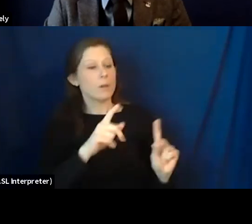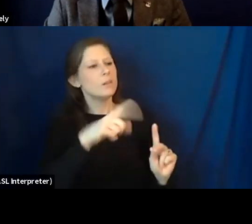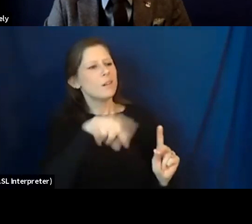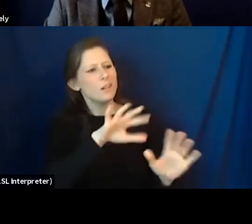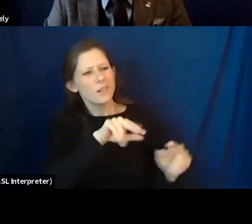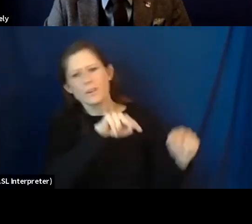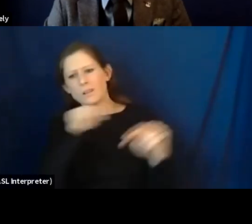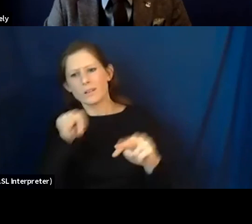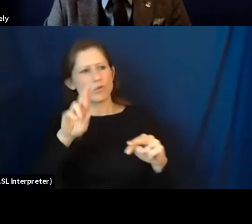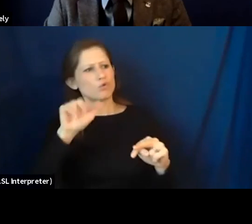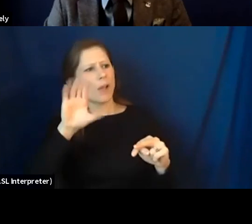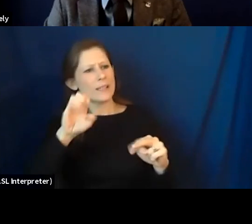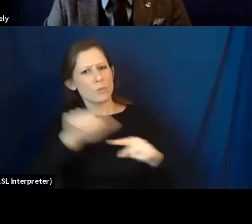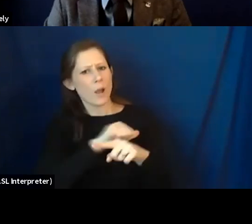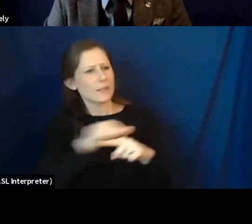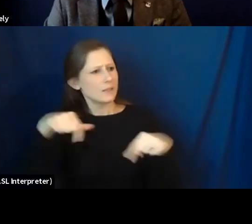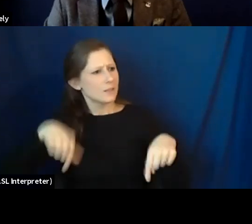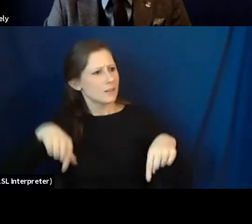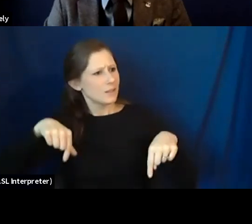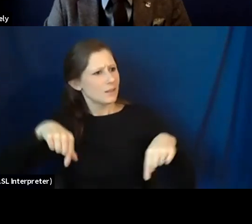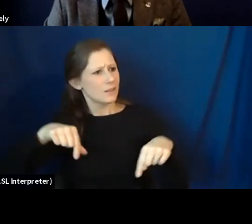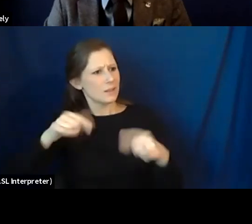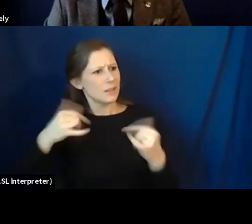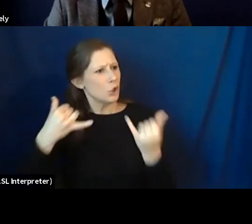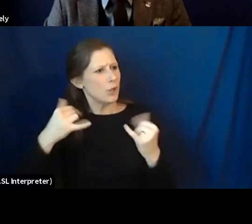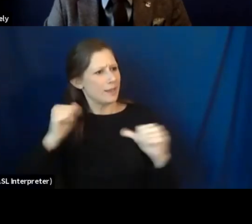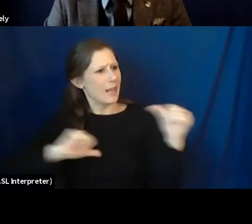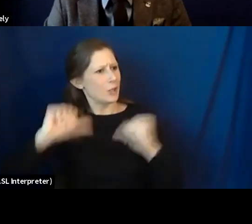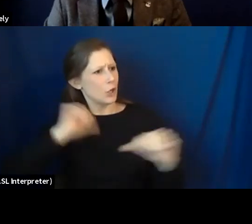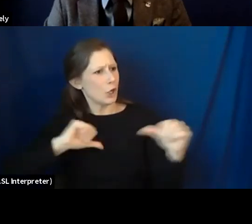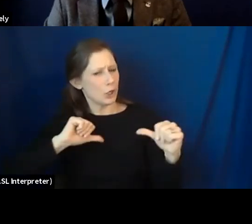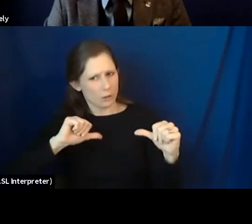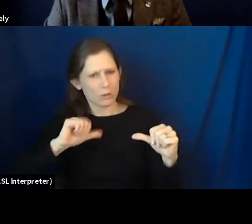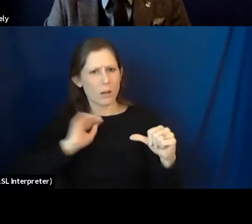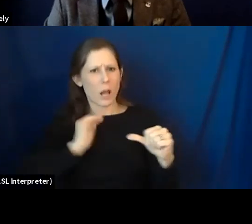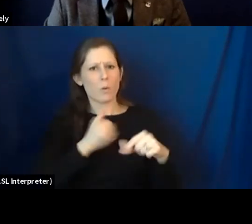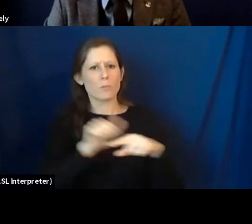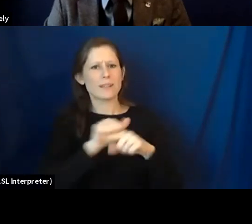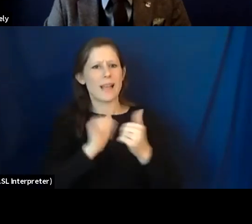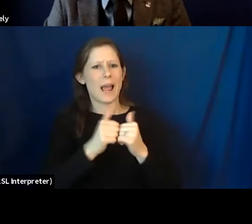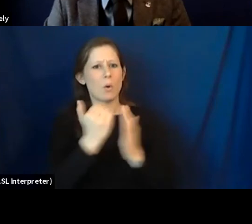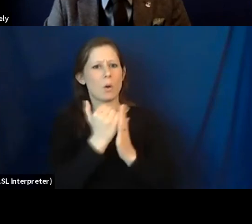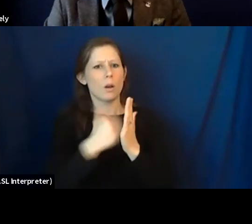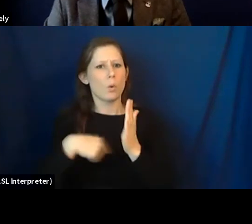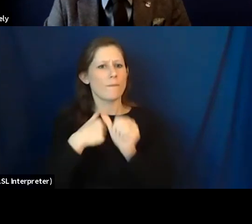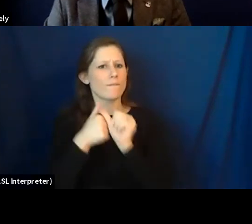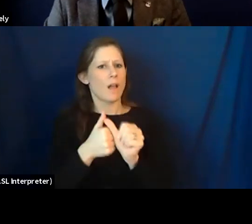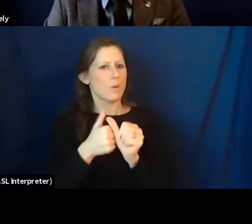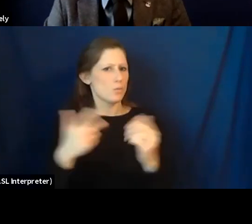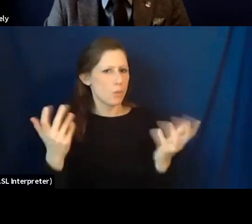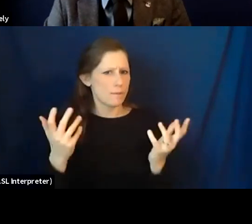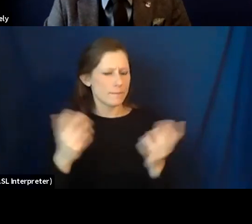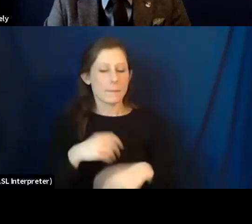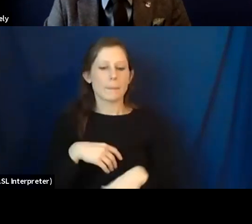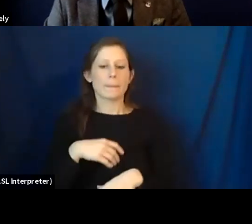practices in the contemporary theater and it you know it it put a lot of people on on